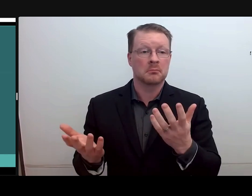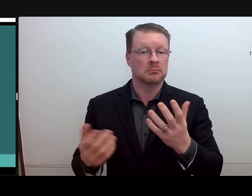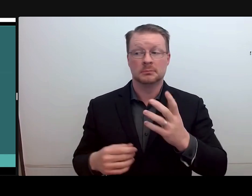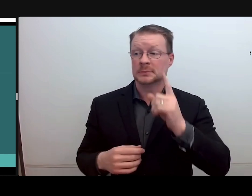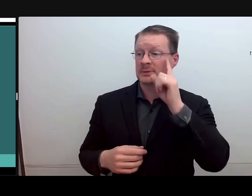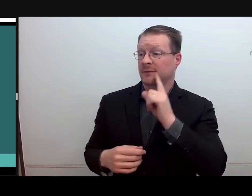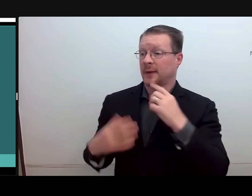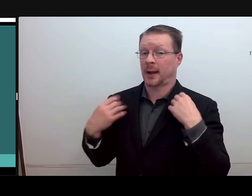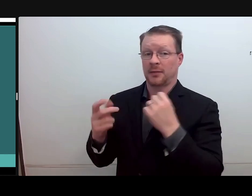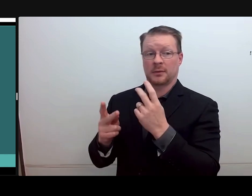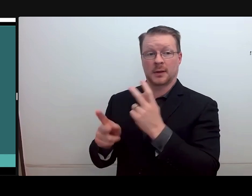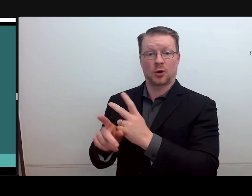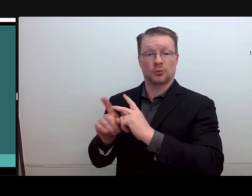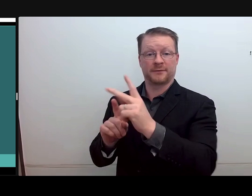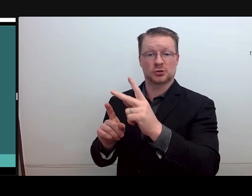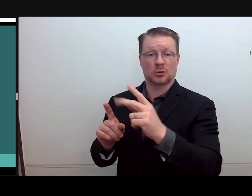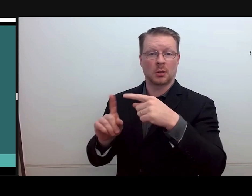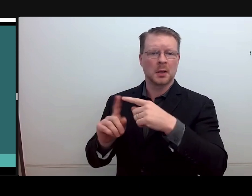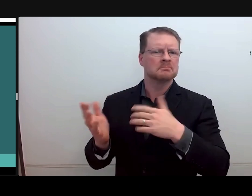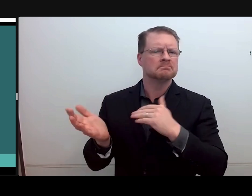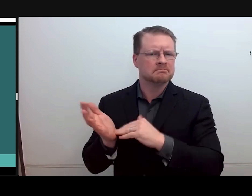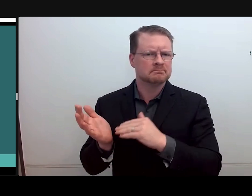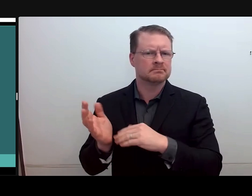People think about deaf healthcare professionals--